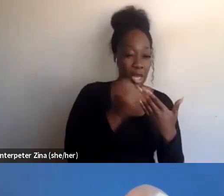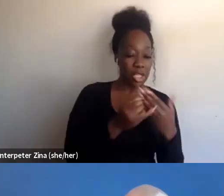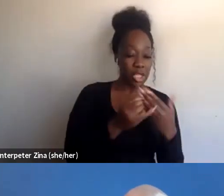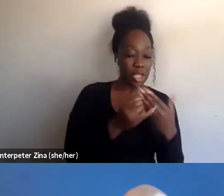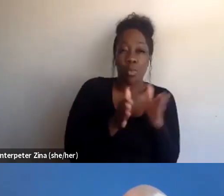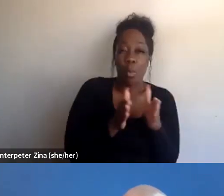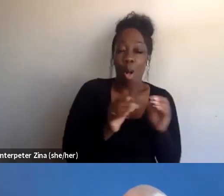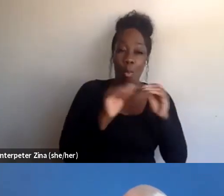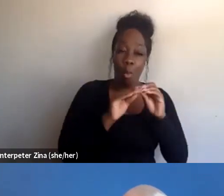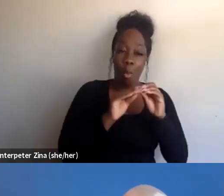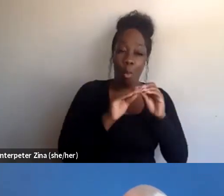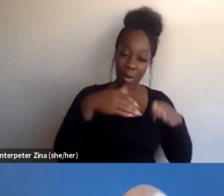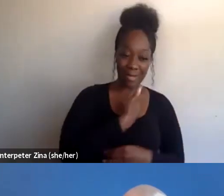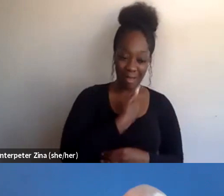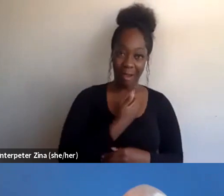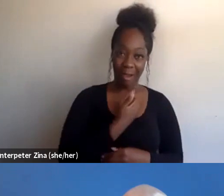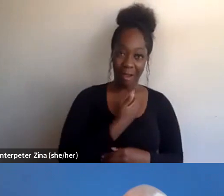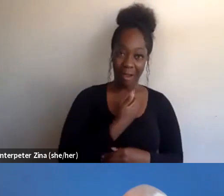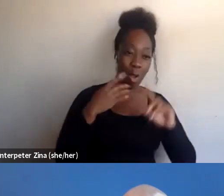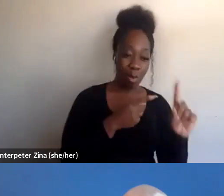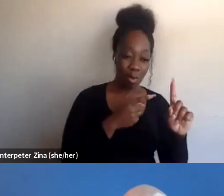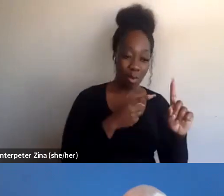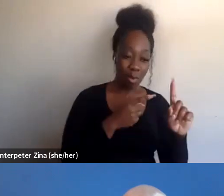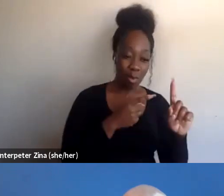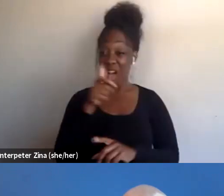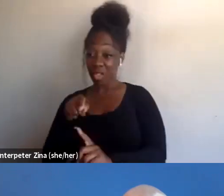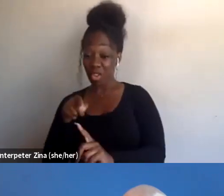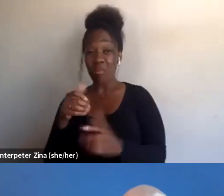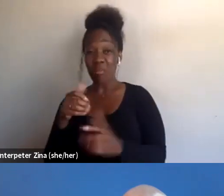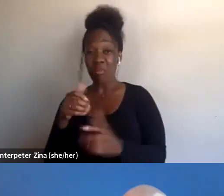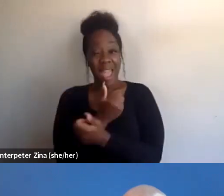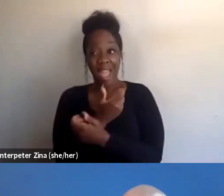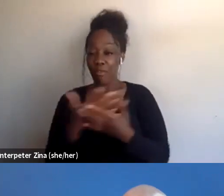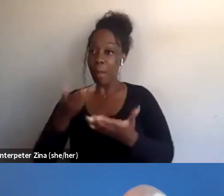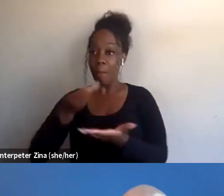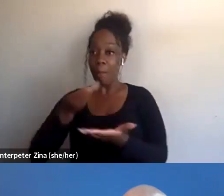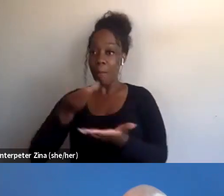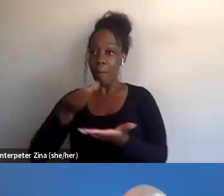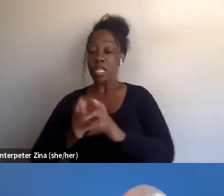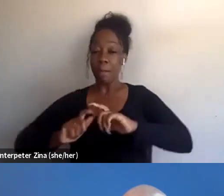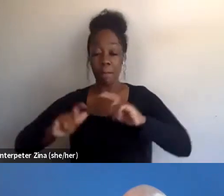had everything that I needed. However, it was still hard to maintain the lifespan